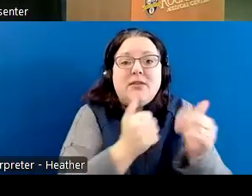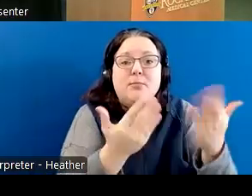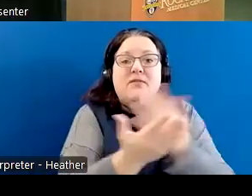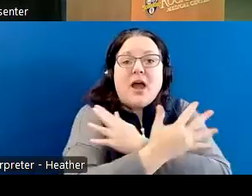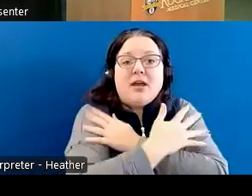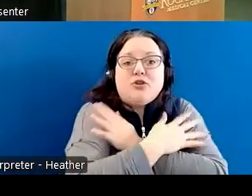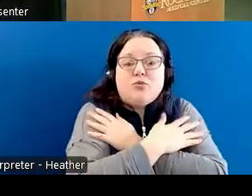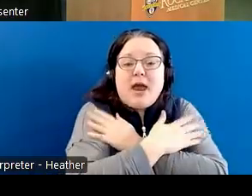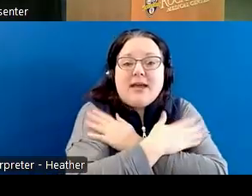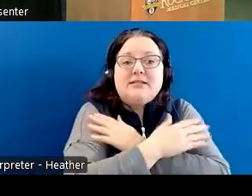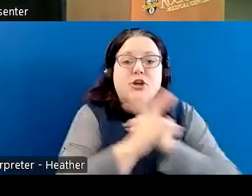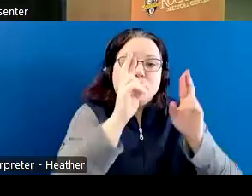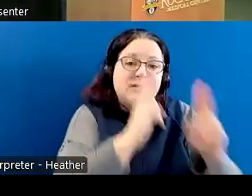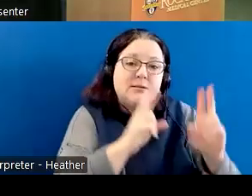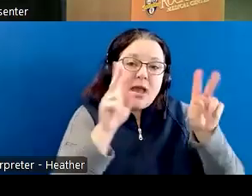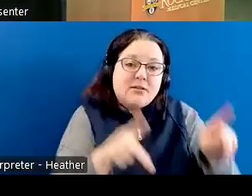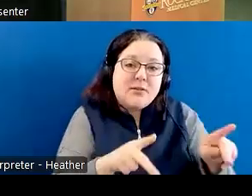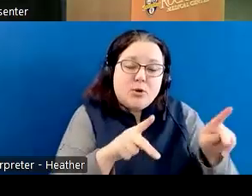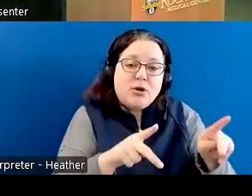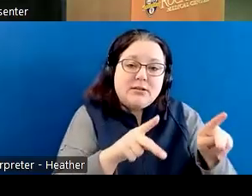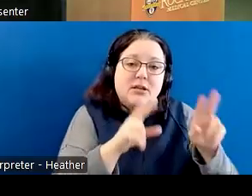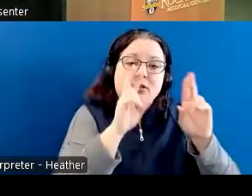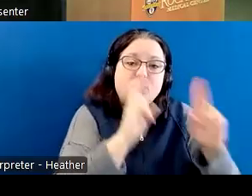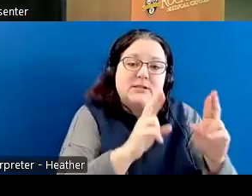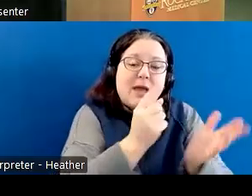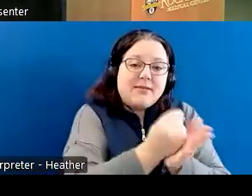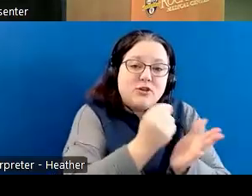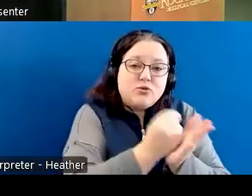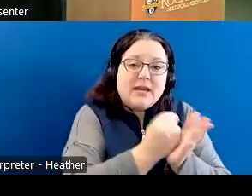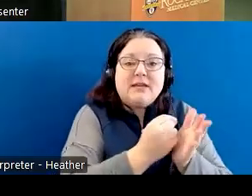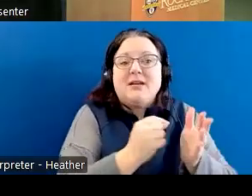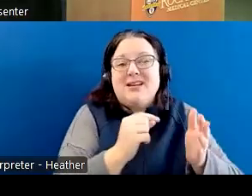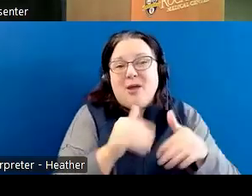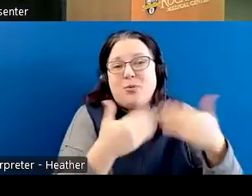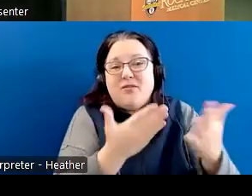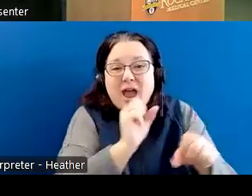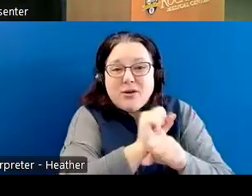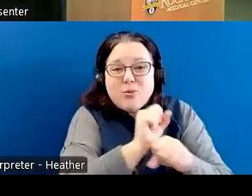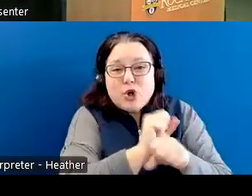this respect for treat um respectful treatment and meaningful work and really modeled this community